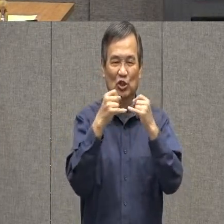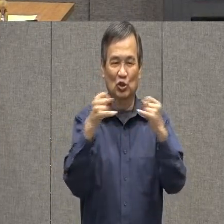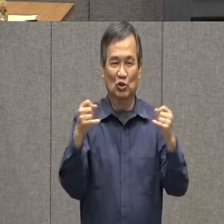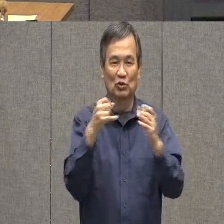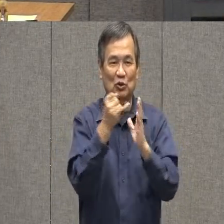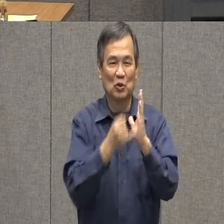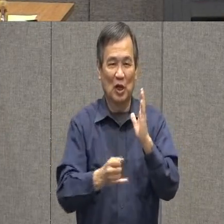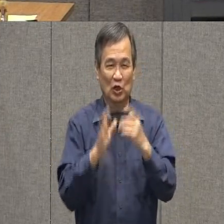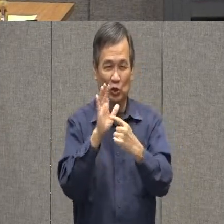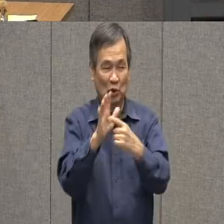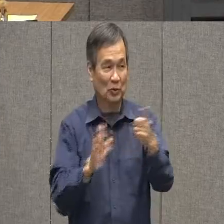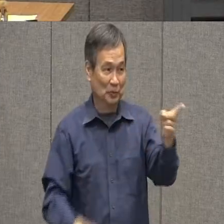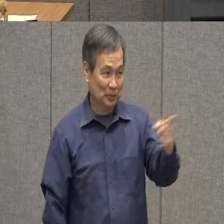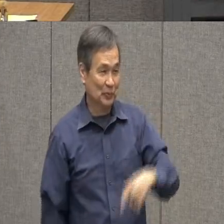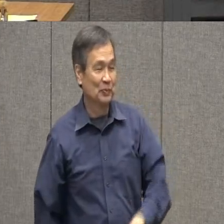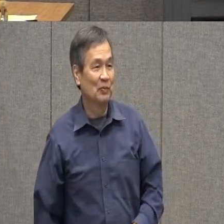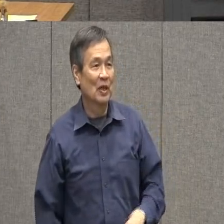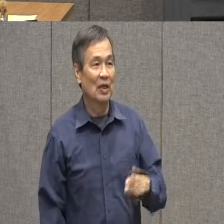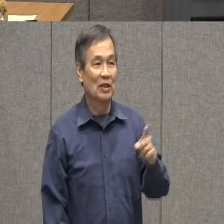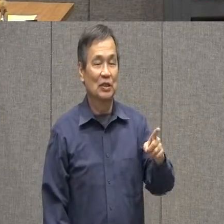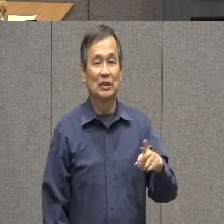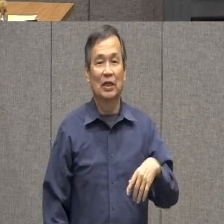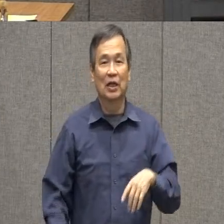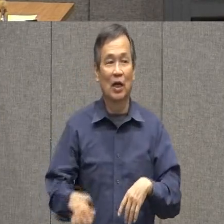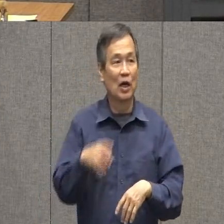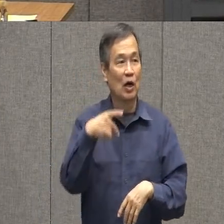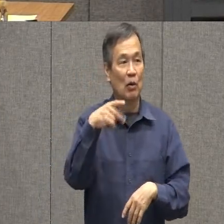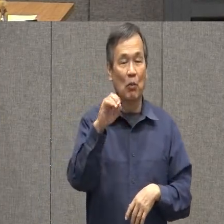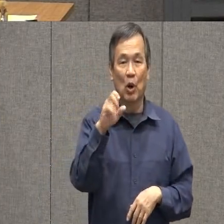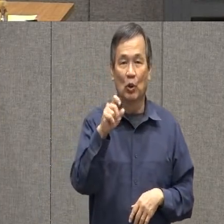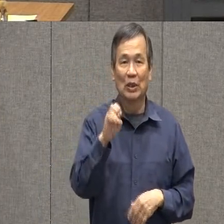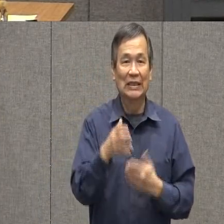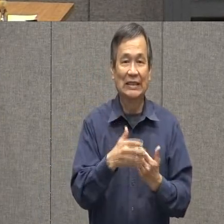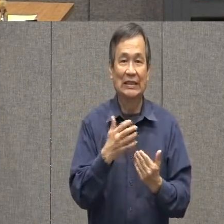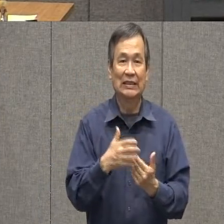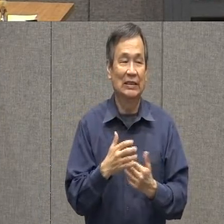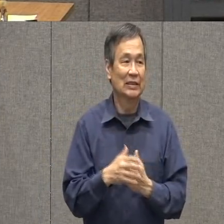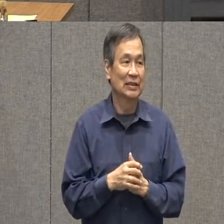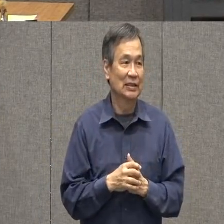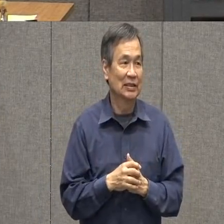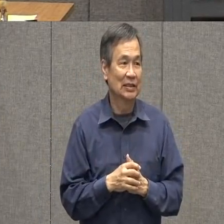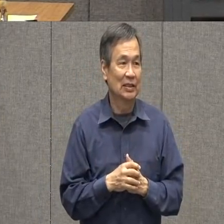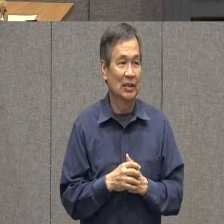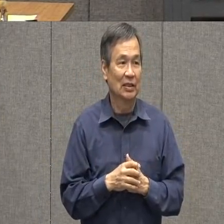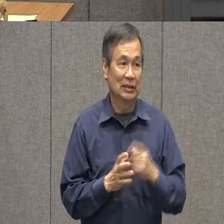So Ms. Ley is gonna hold a pose for me. An easy pose. Something to keep in mind here,